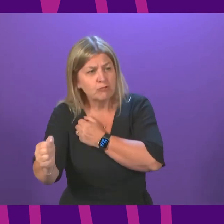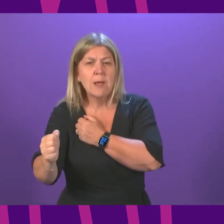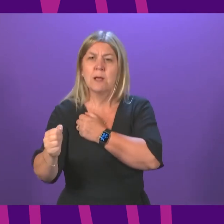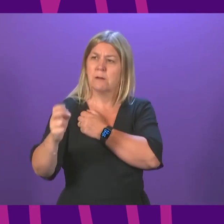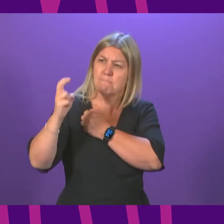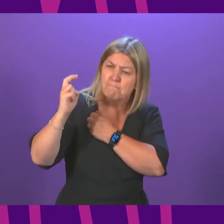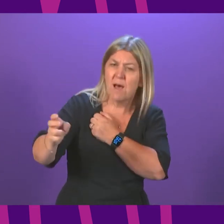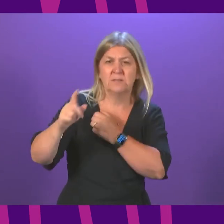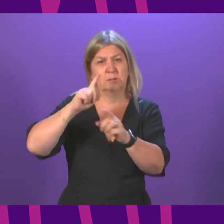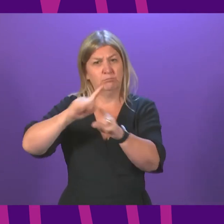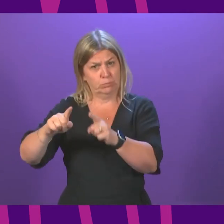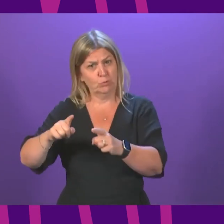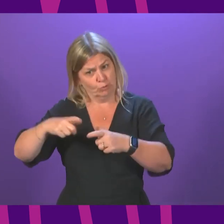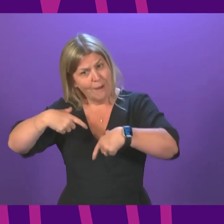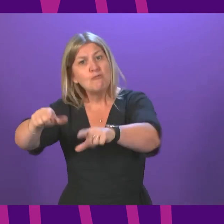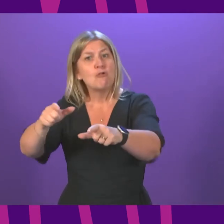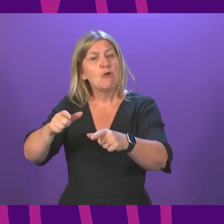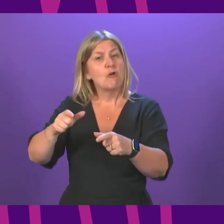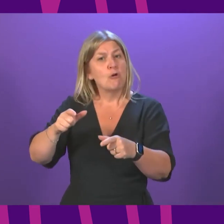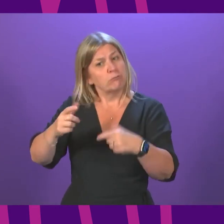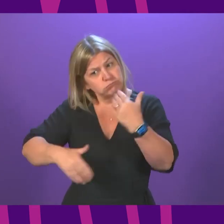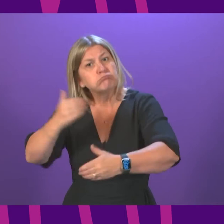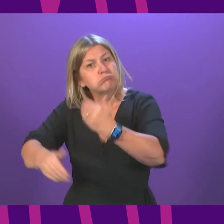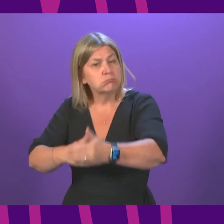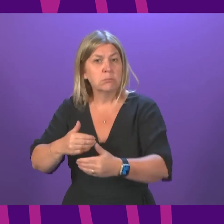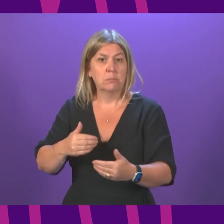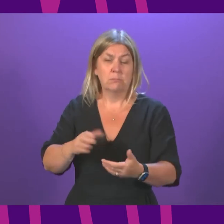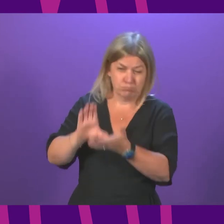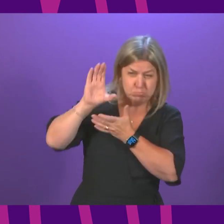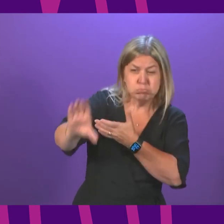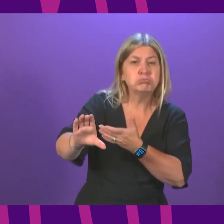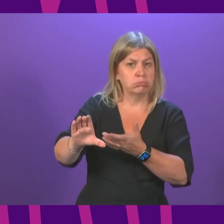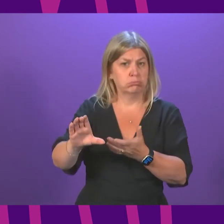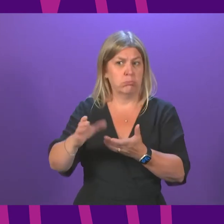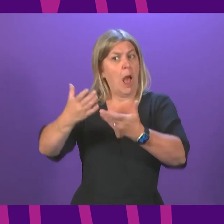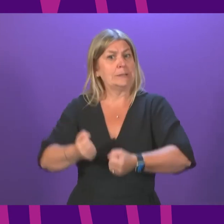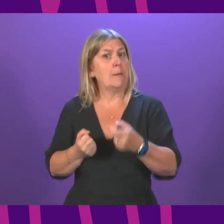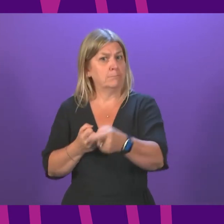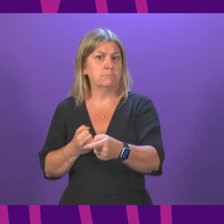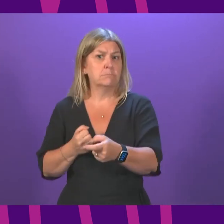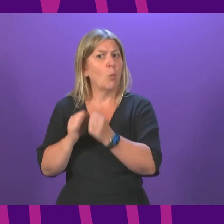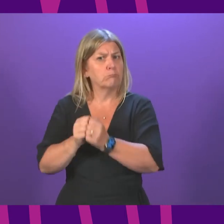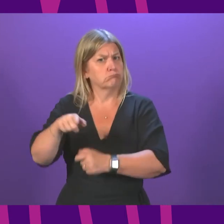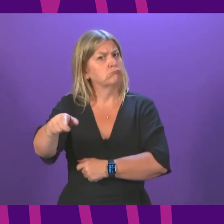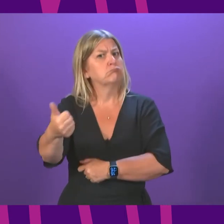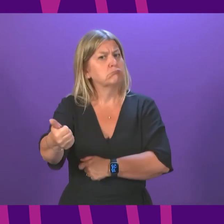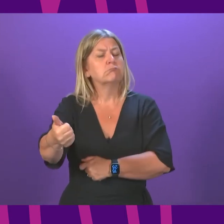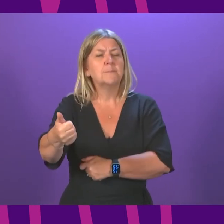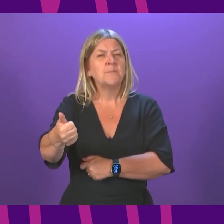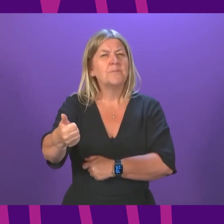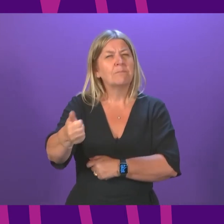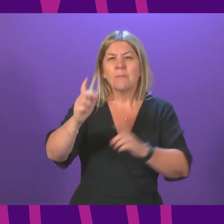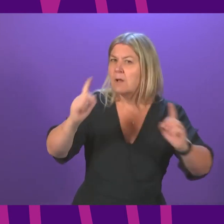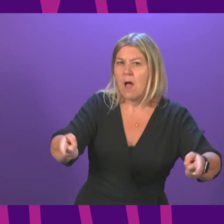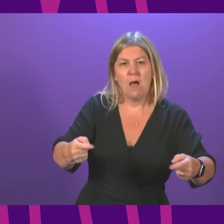to keep public transport moving. That has been vital. What we cannot do, as we move